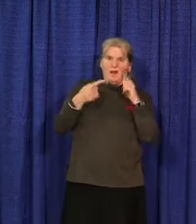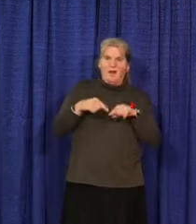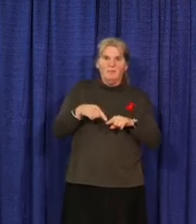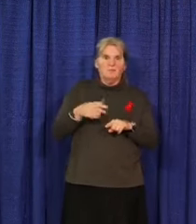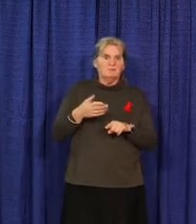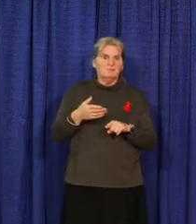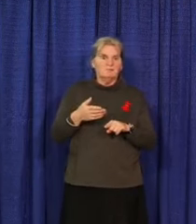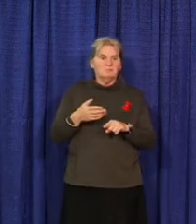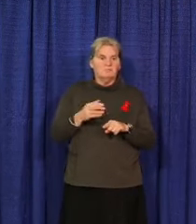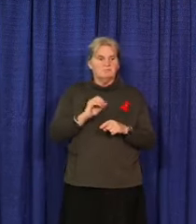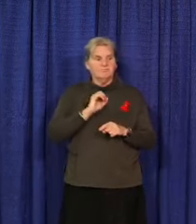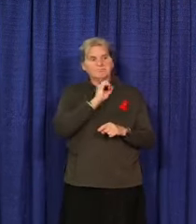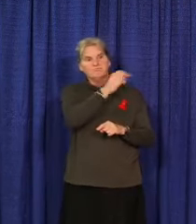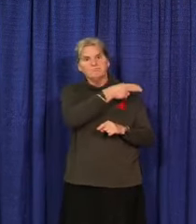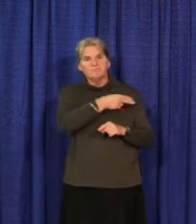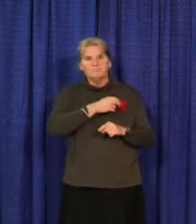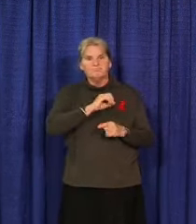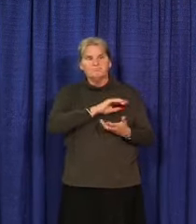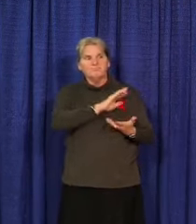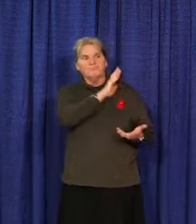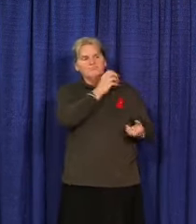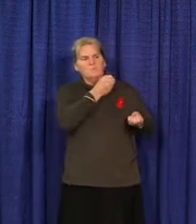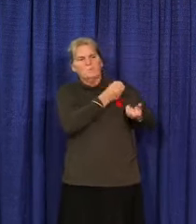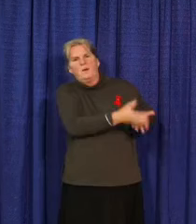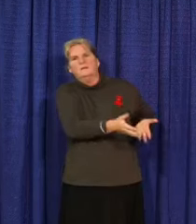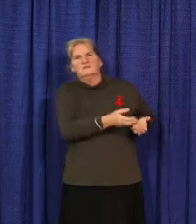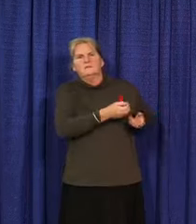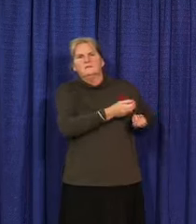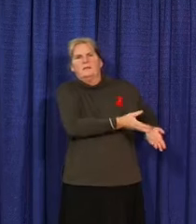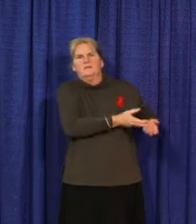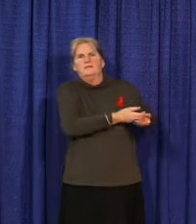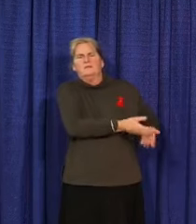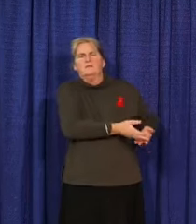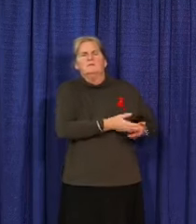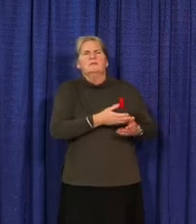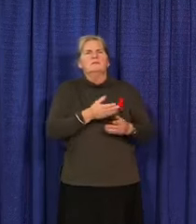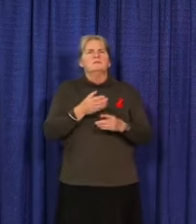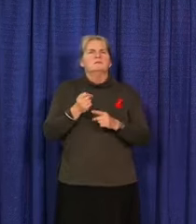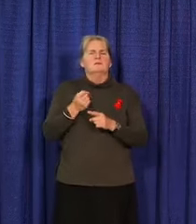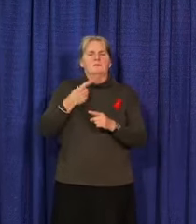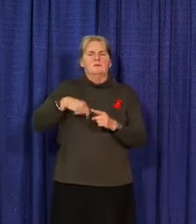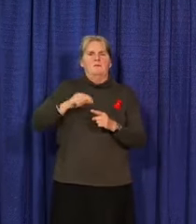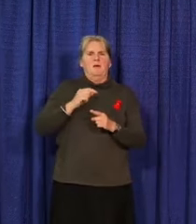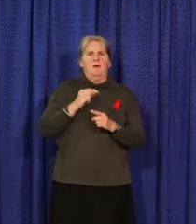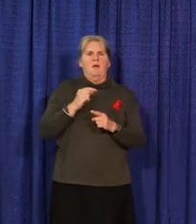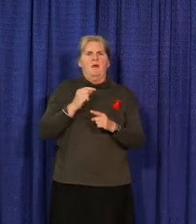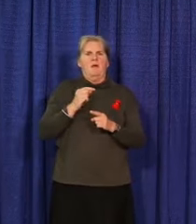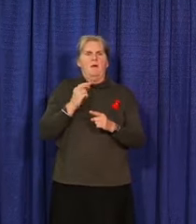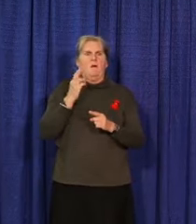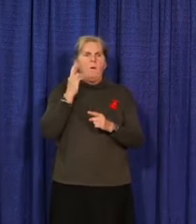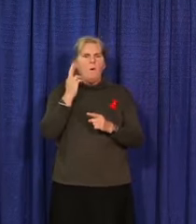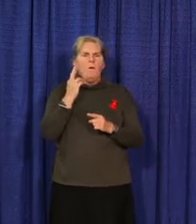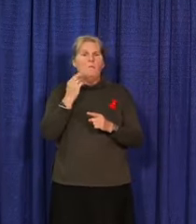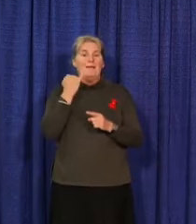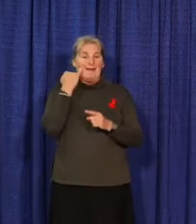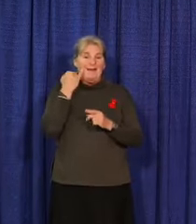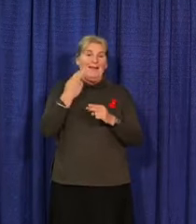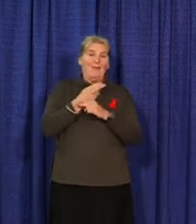of single-use and the potential for waste. We are hoping that wherever